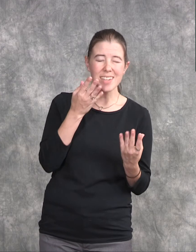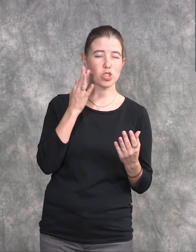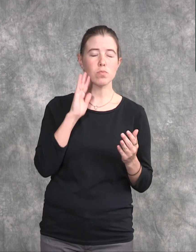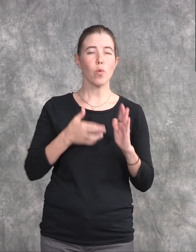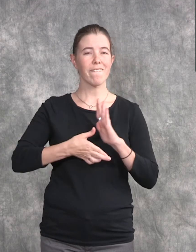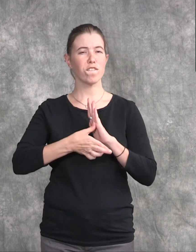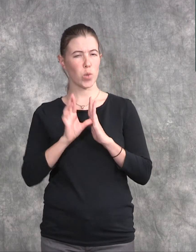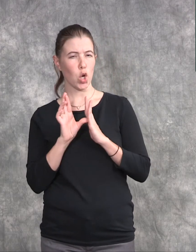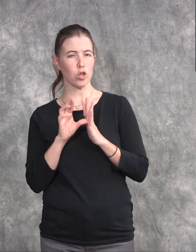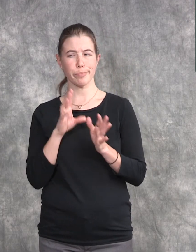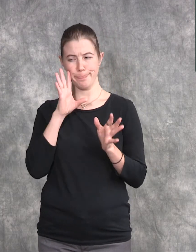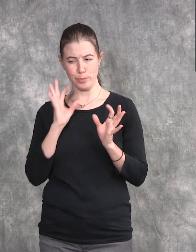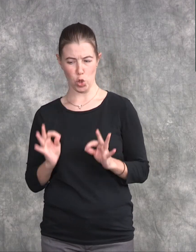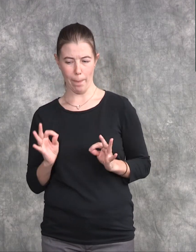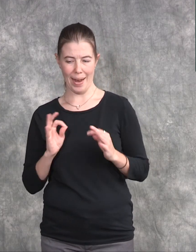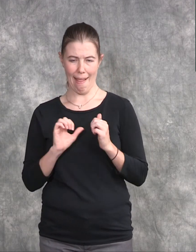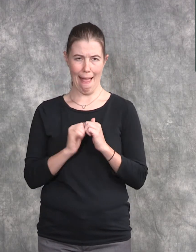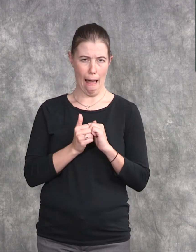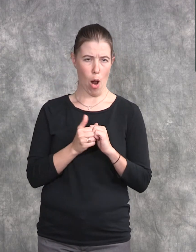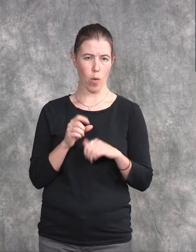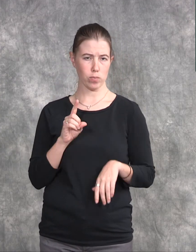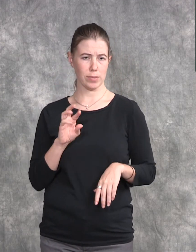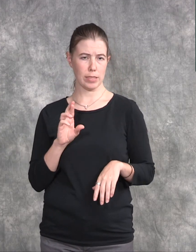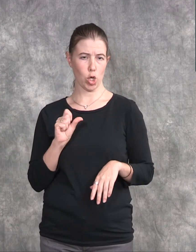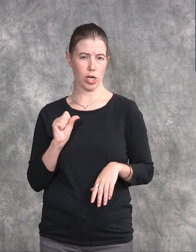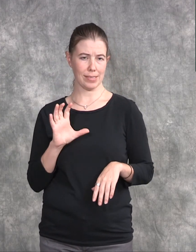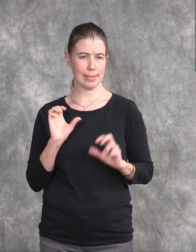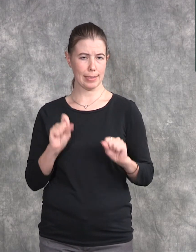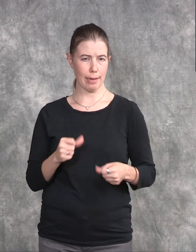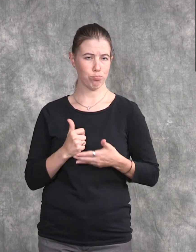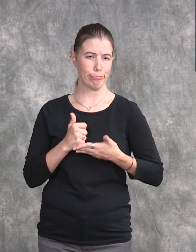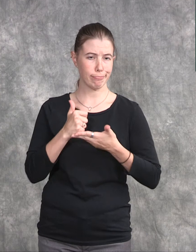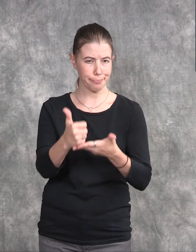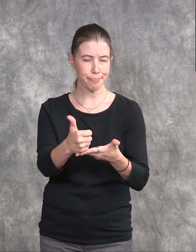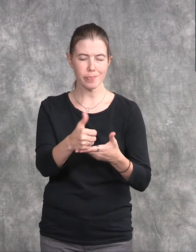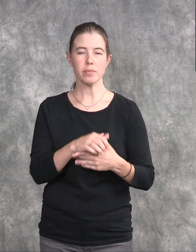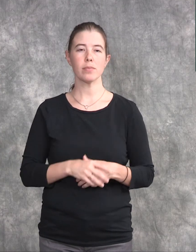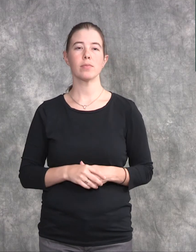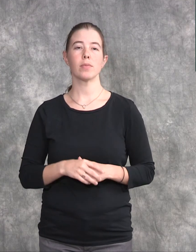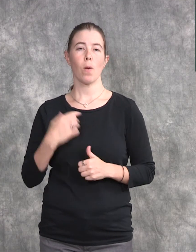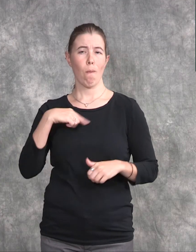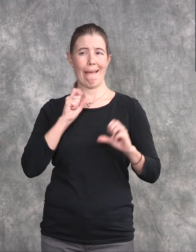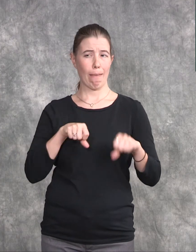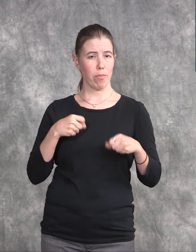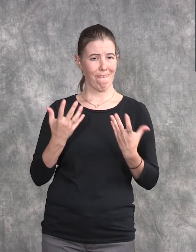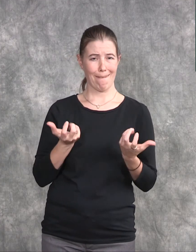More information will be reviewed to determine how DRSC can help.